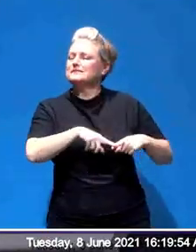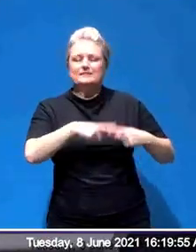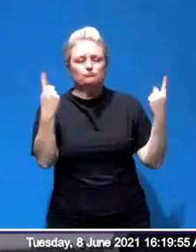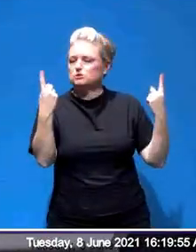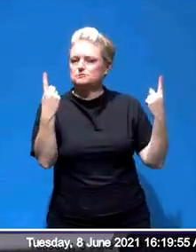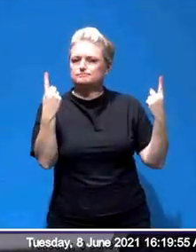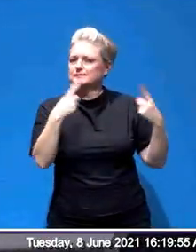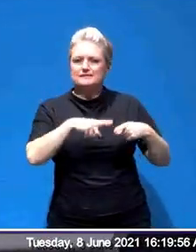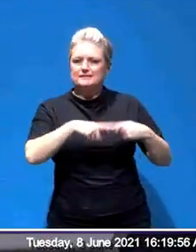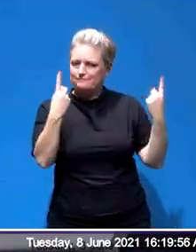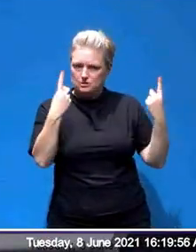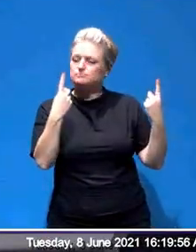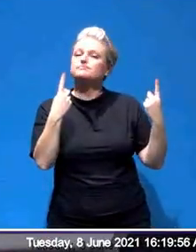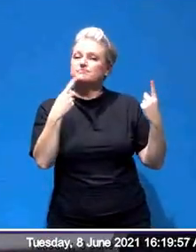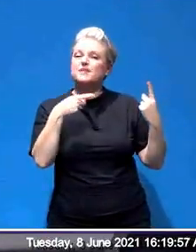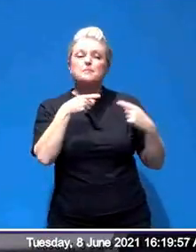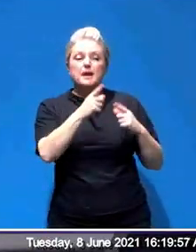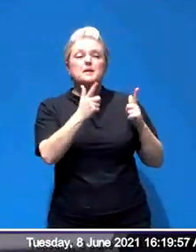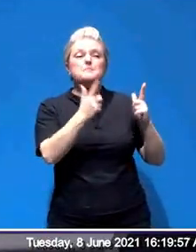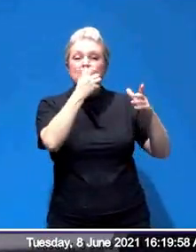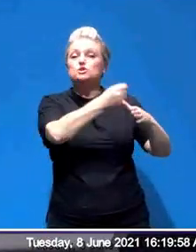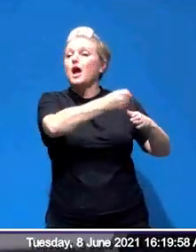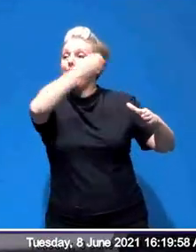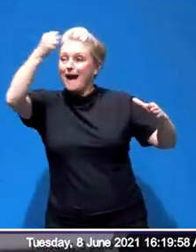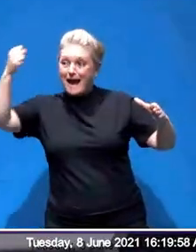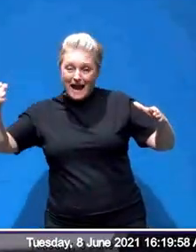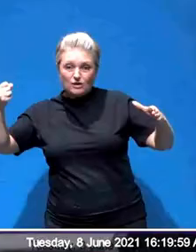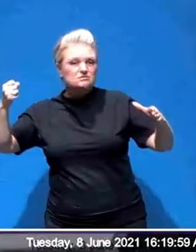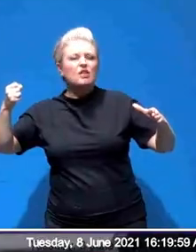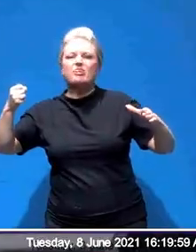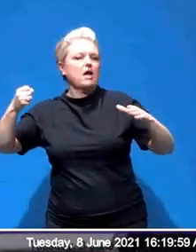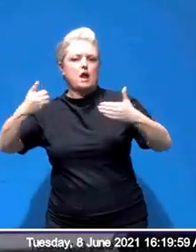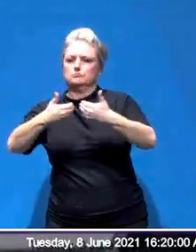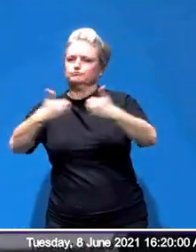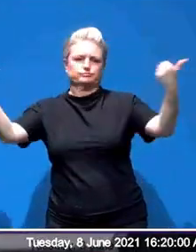She has never had anything to do with Mitchell's house, following obviously